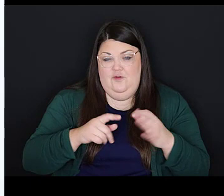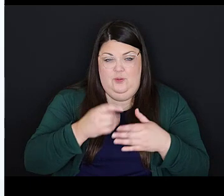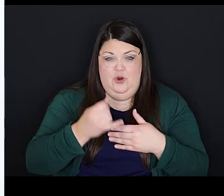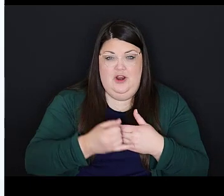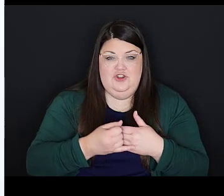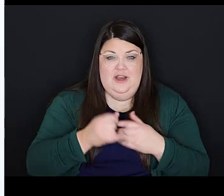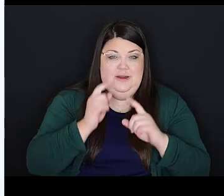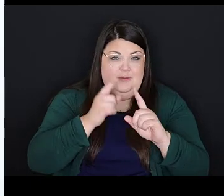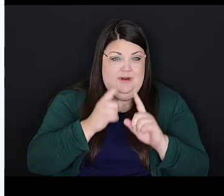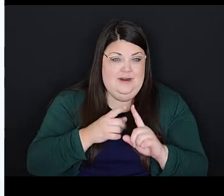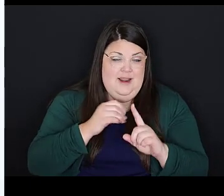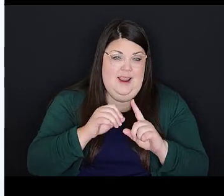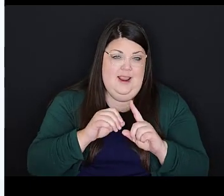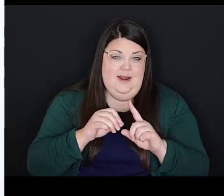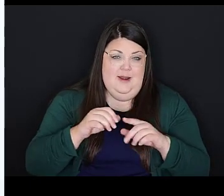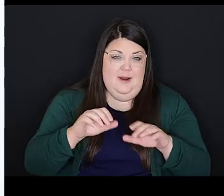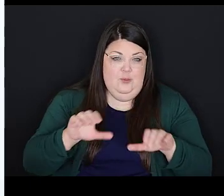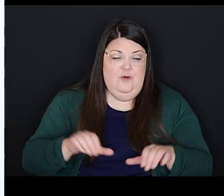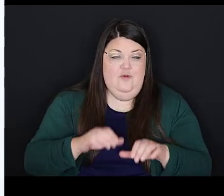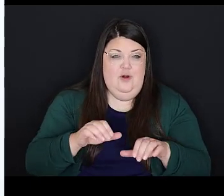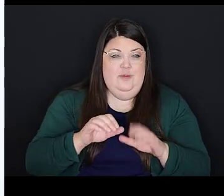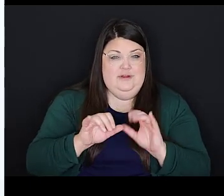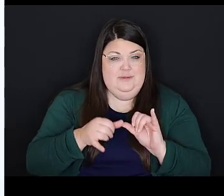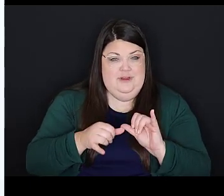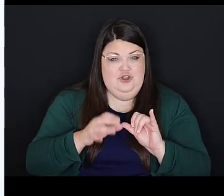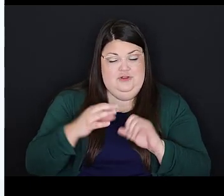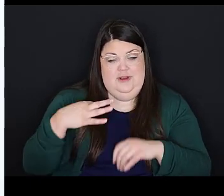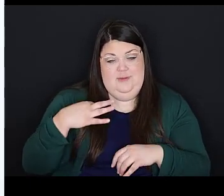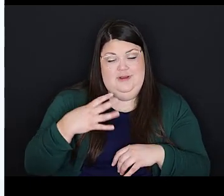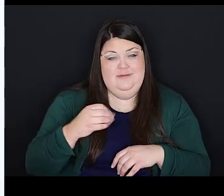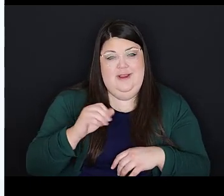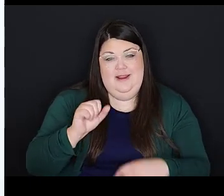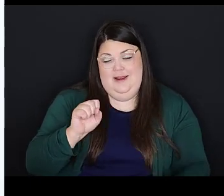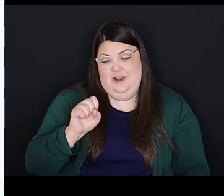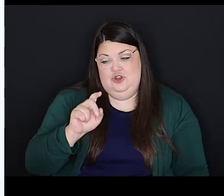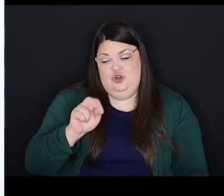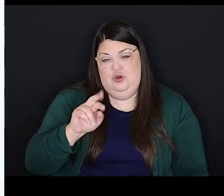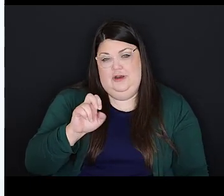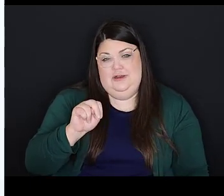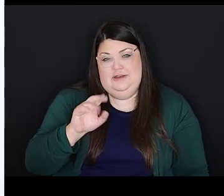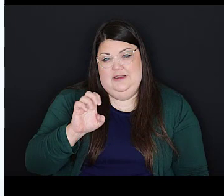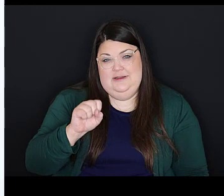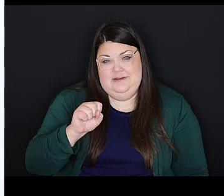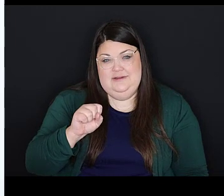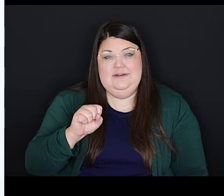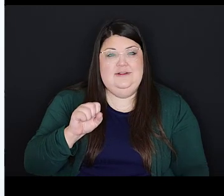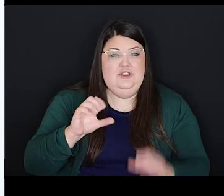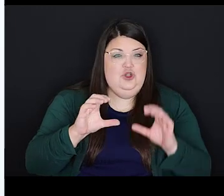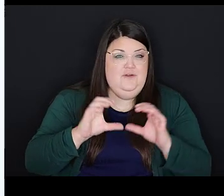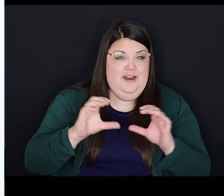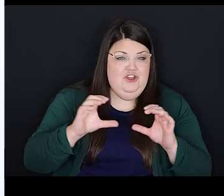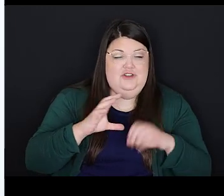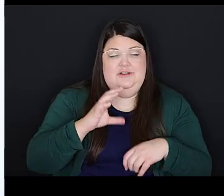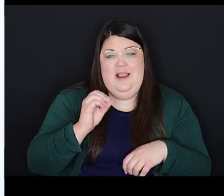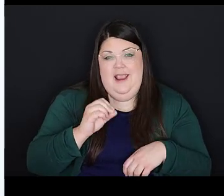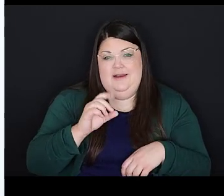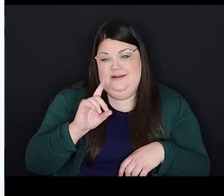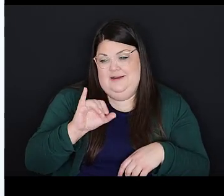and Performance Measures Information, and the Assurances, Certifications and Disclosures.